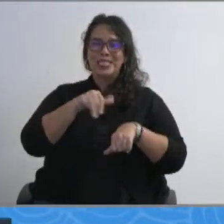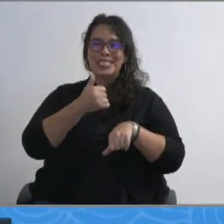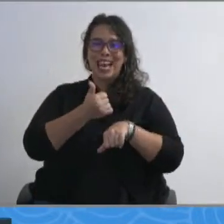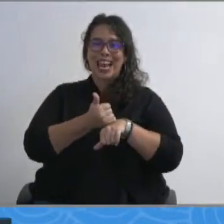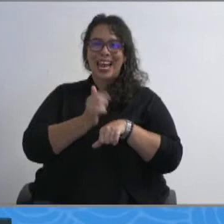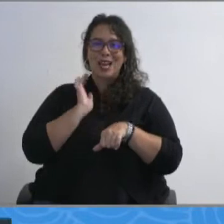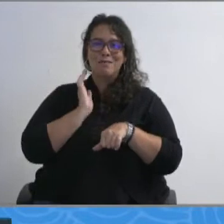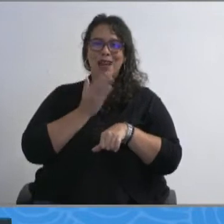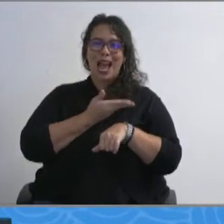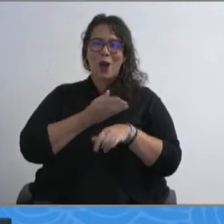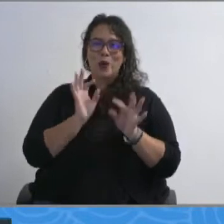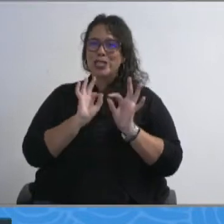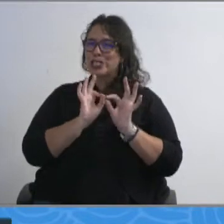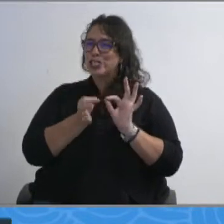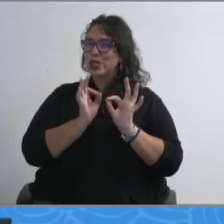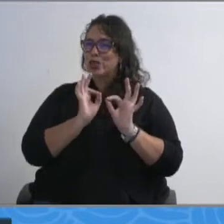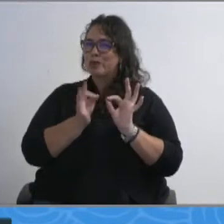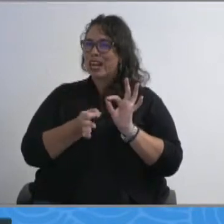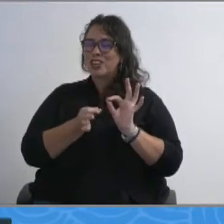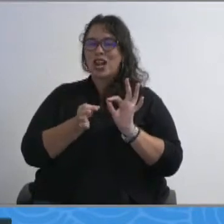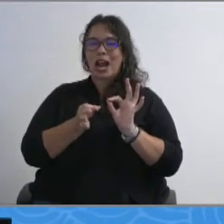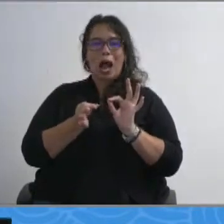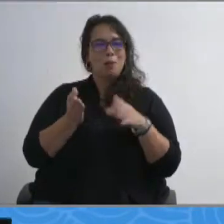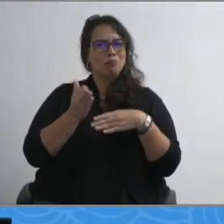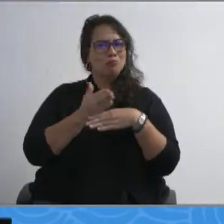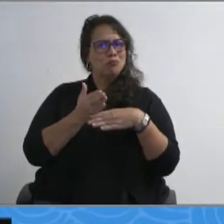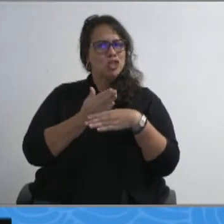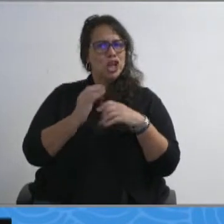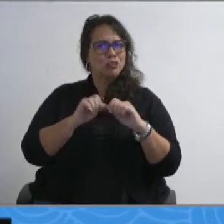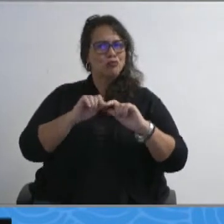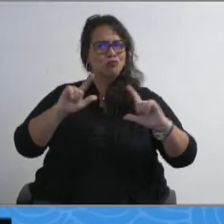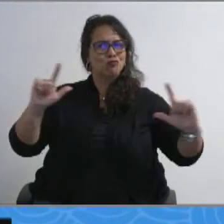I'm gonna go ahead and share my screen with everybody.